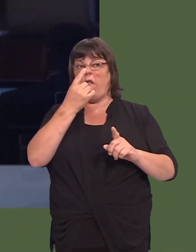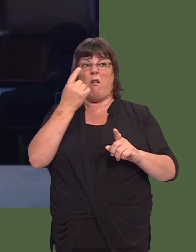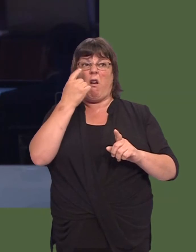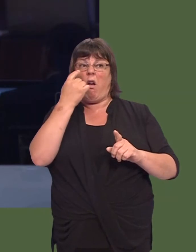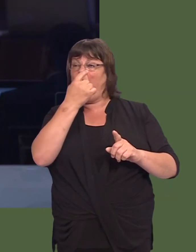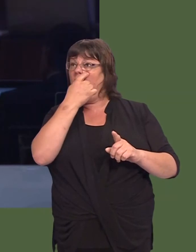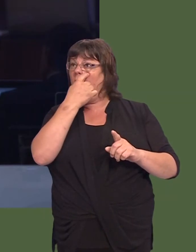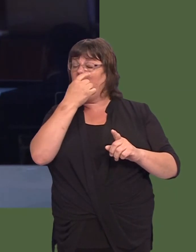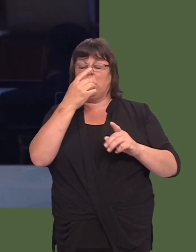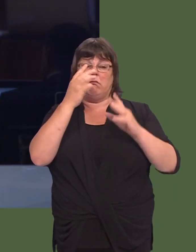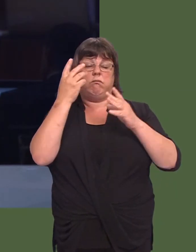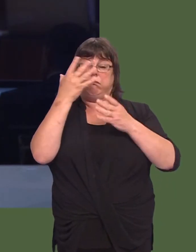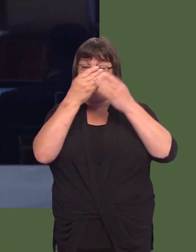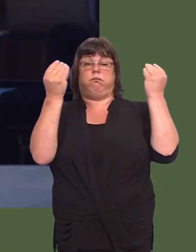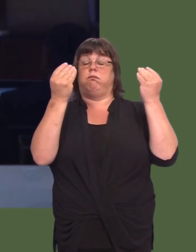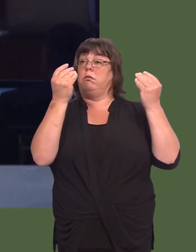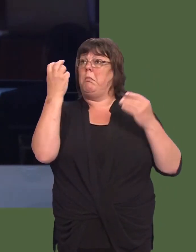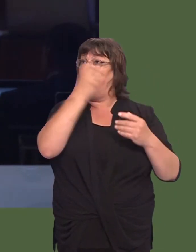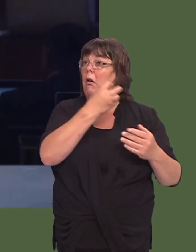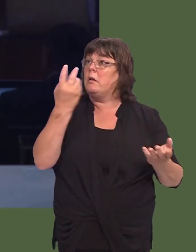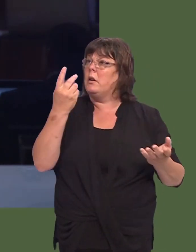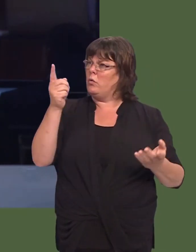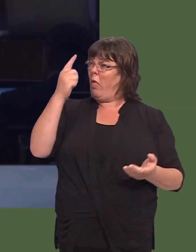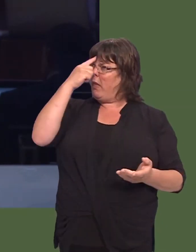of losing their sight. Do you agree that this is a disgrace?